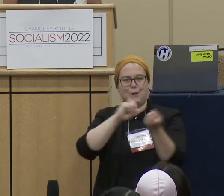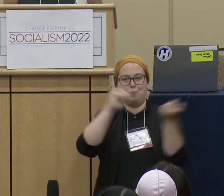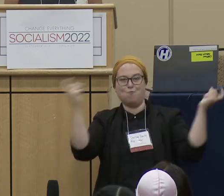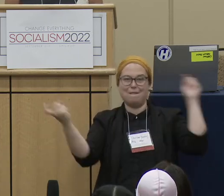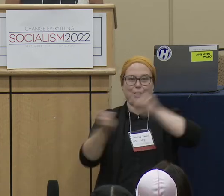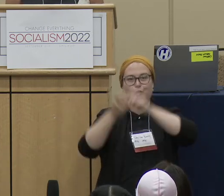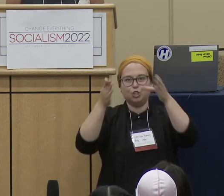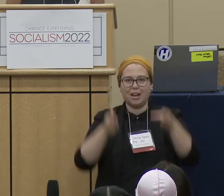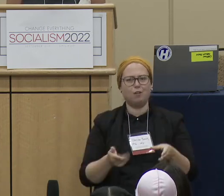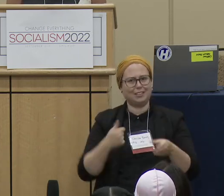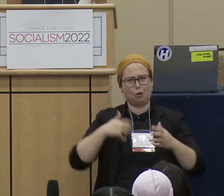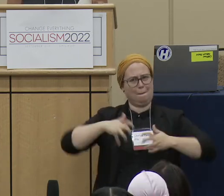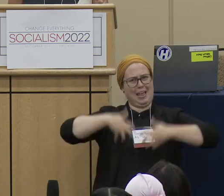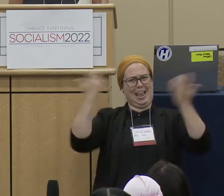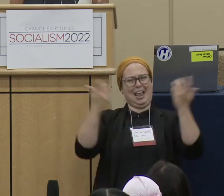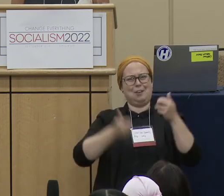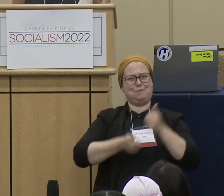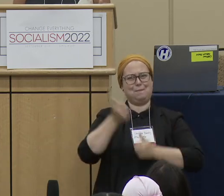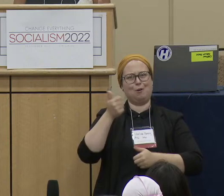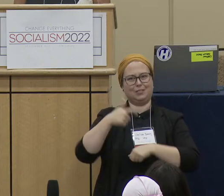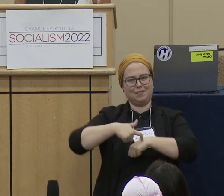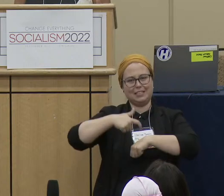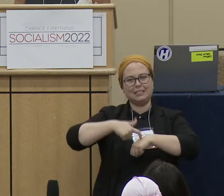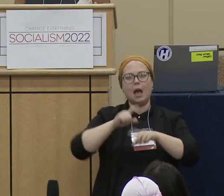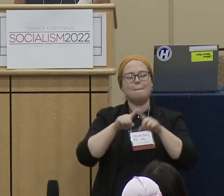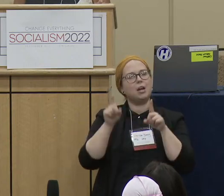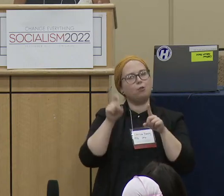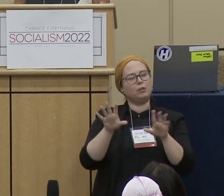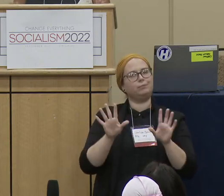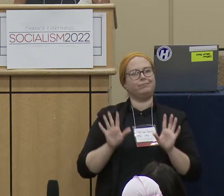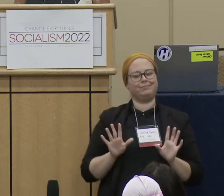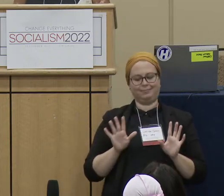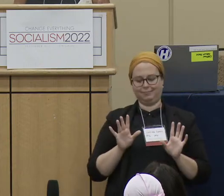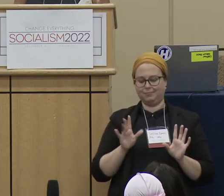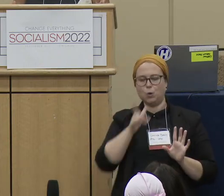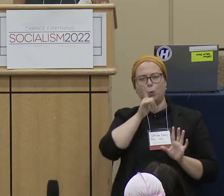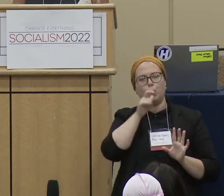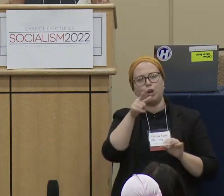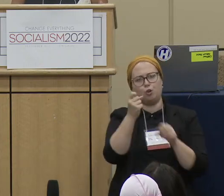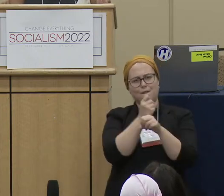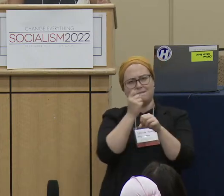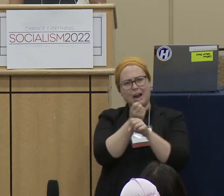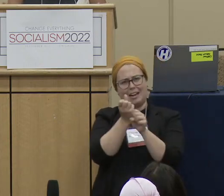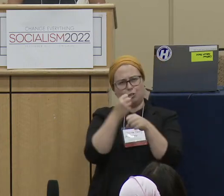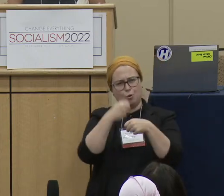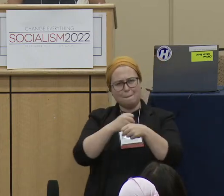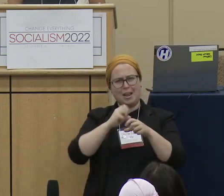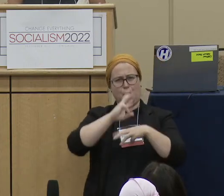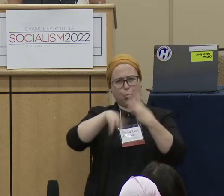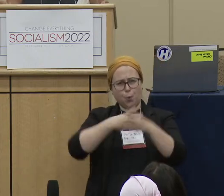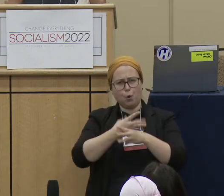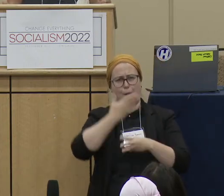particular, you know, I've known a lot of angry revolutionaries. And I'm angry most of the time, but you have